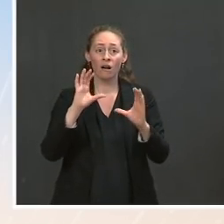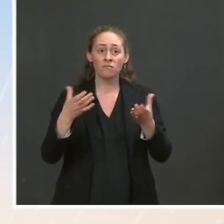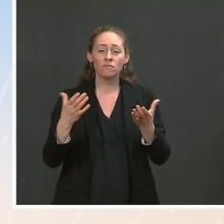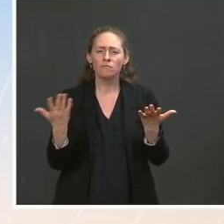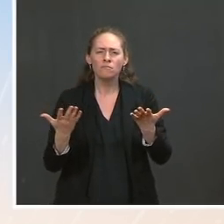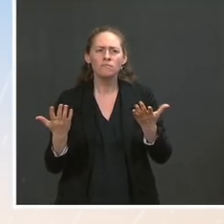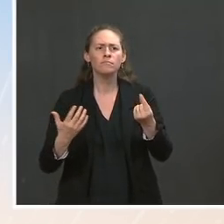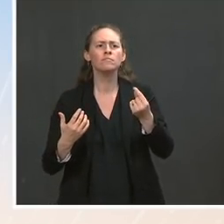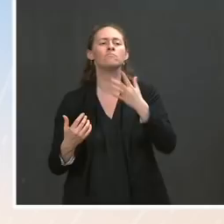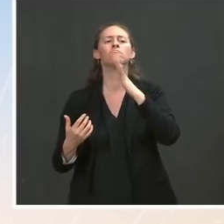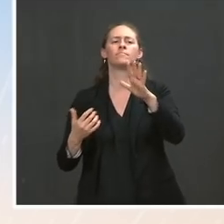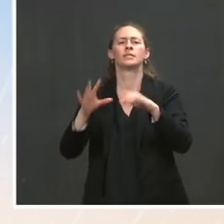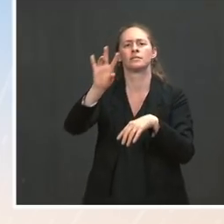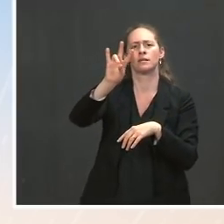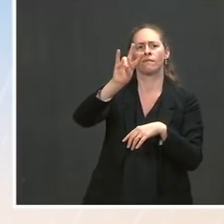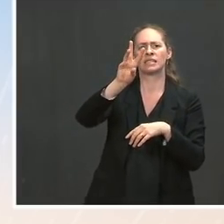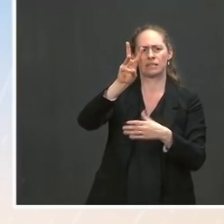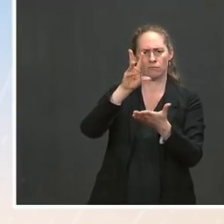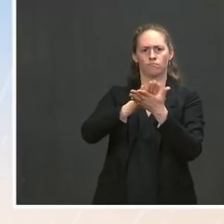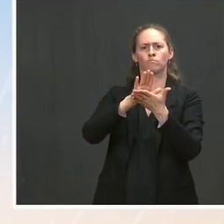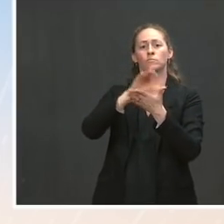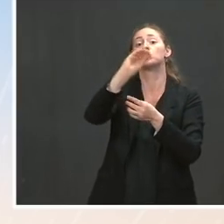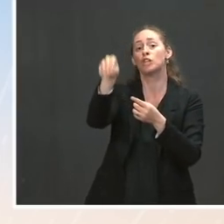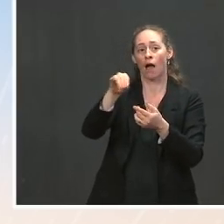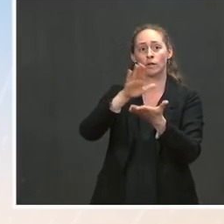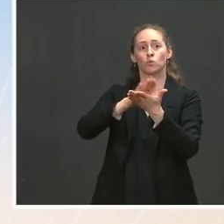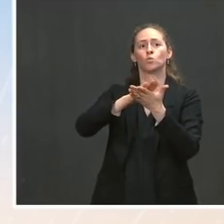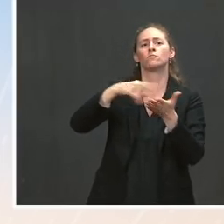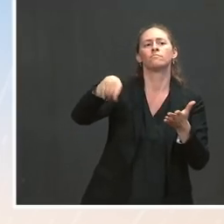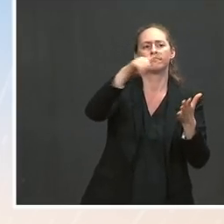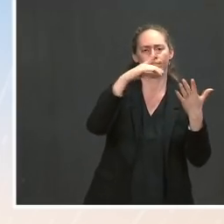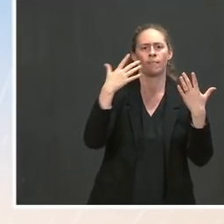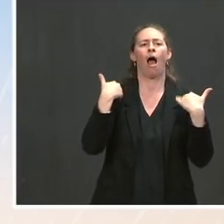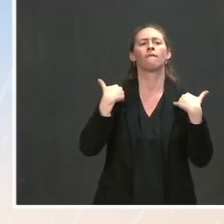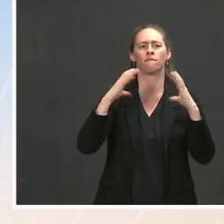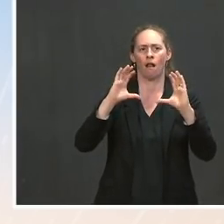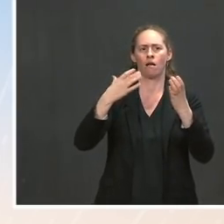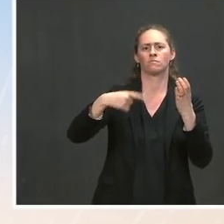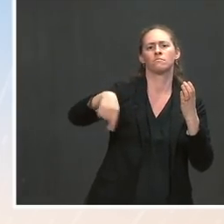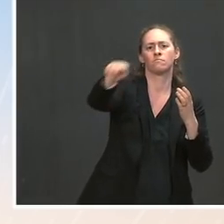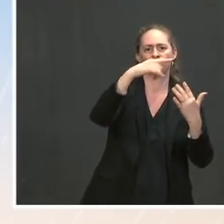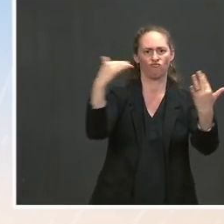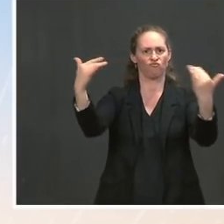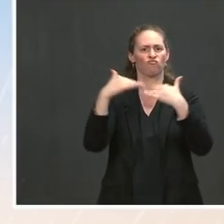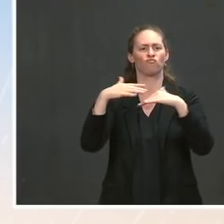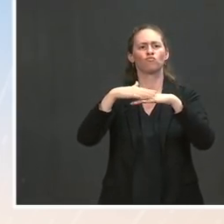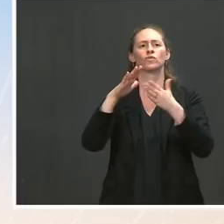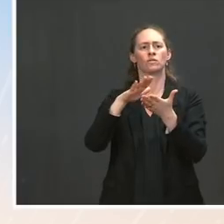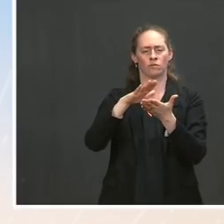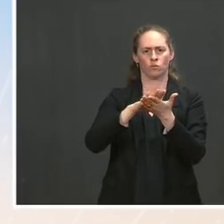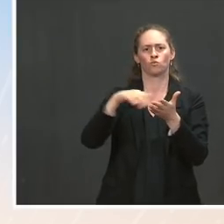do have teaching, do have kids in the classroom for part of the week, and about 46 percent are back five days a week.